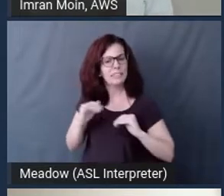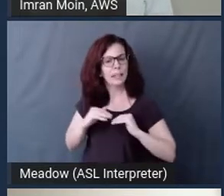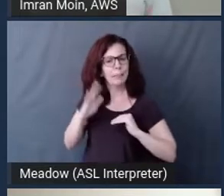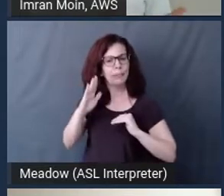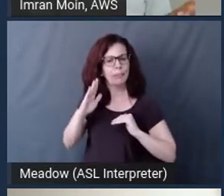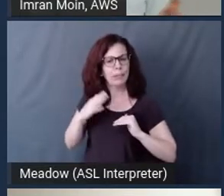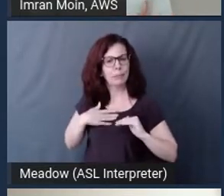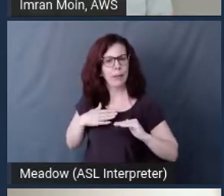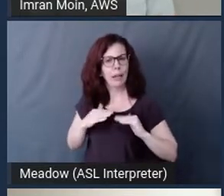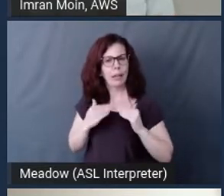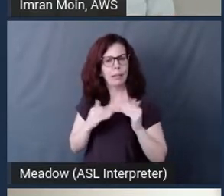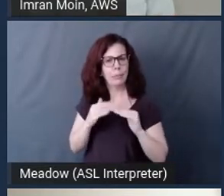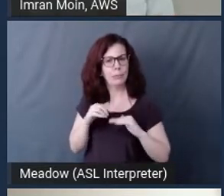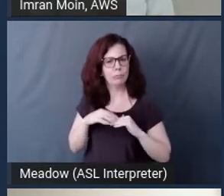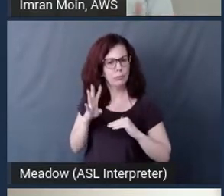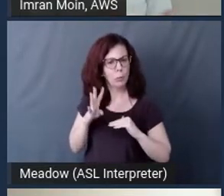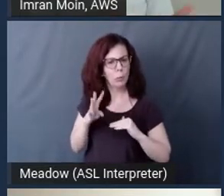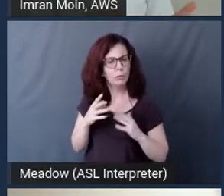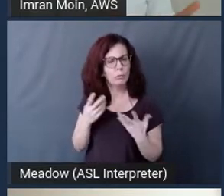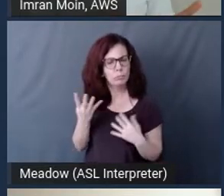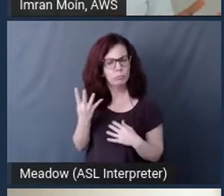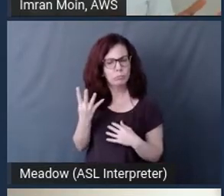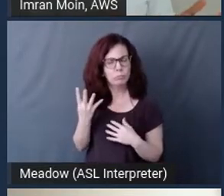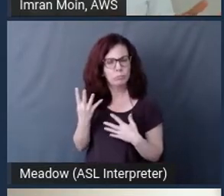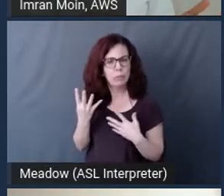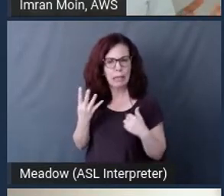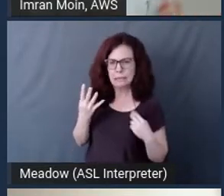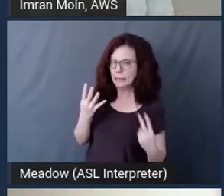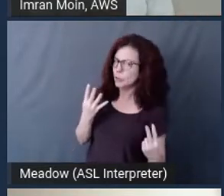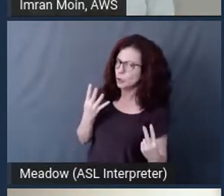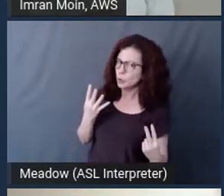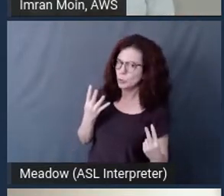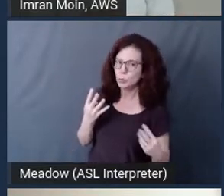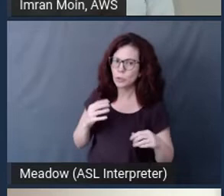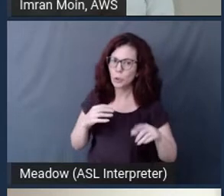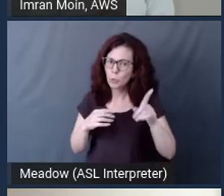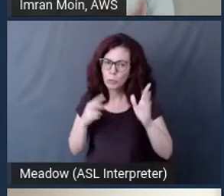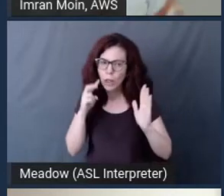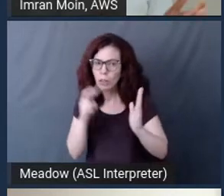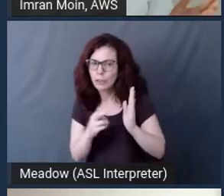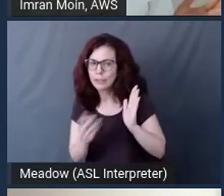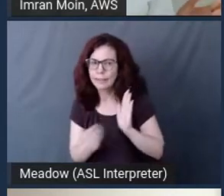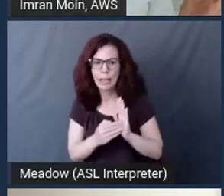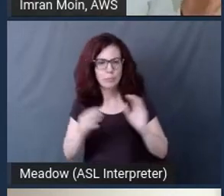So that's why you saw there are no alerts. So if you want to, Amit, if you want to go to the email.